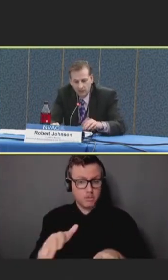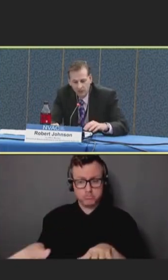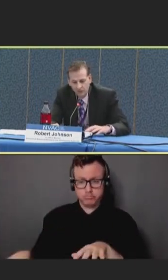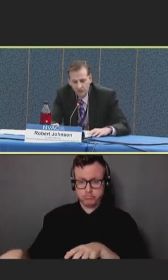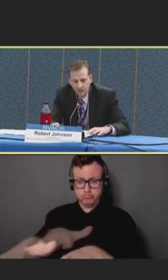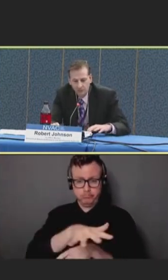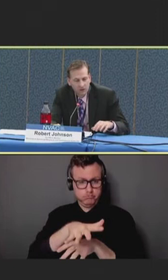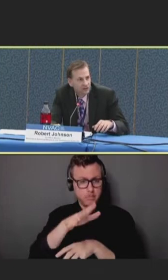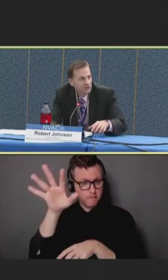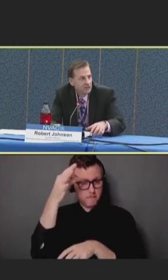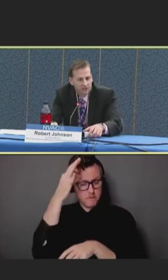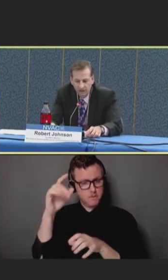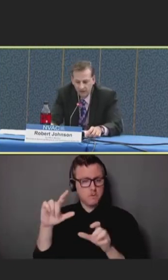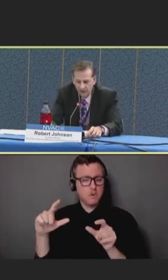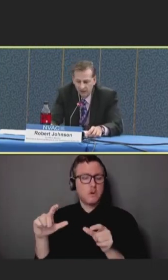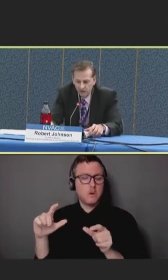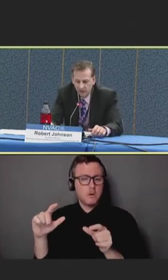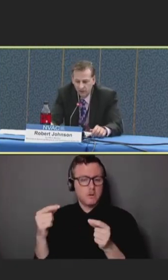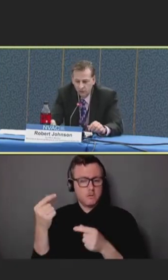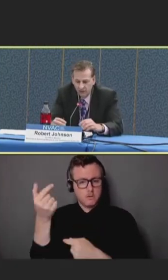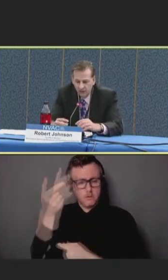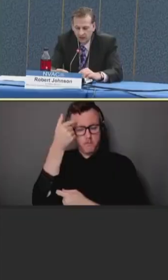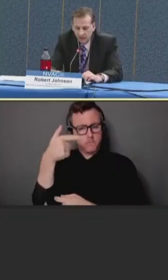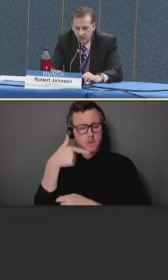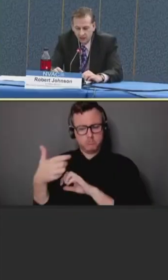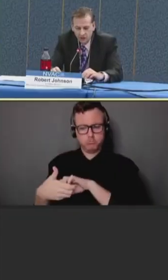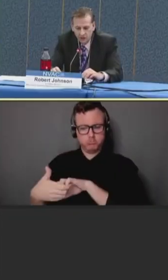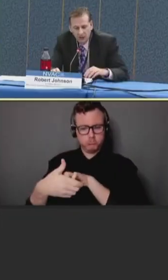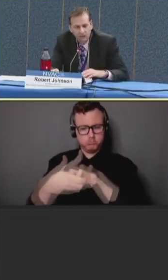all of our many partners in the industry as well as at the state local level.